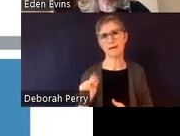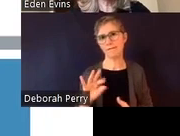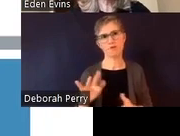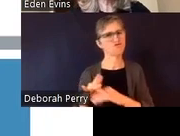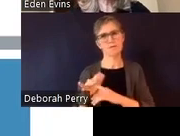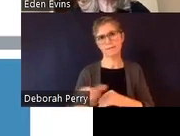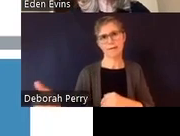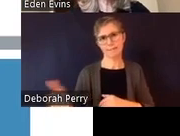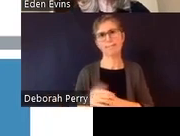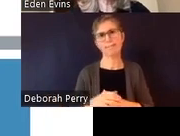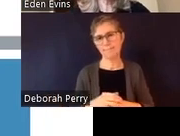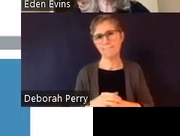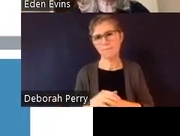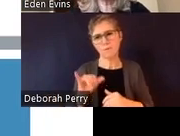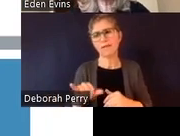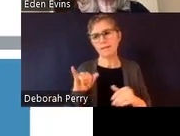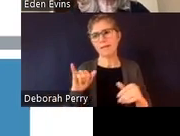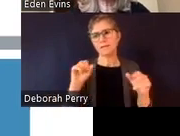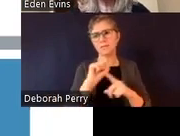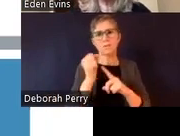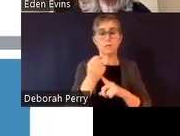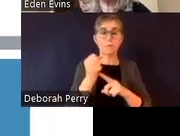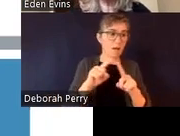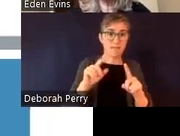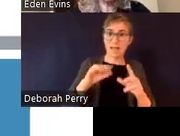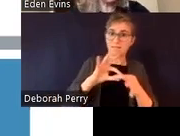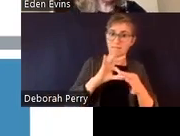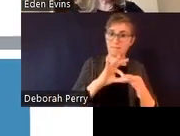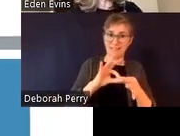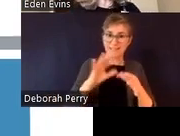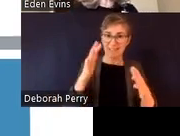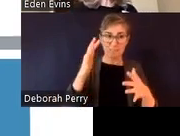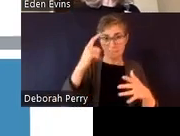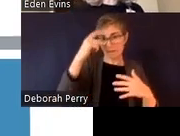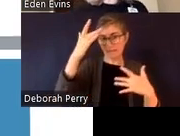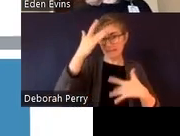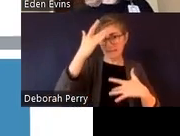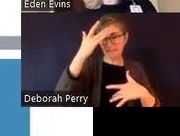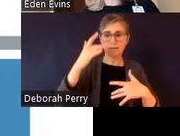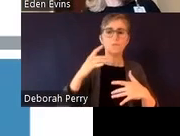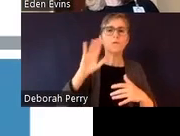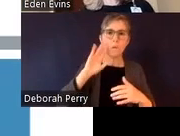so that's the situation. But those with serious mental illness, we know, are very affected by this